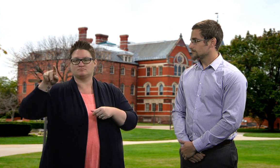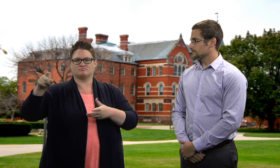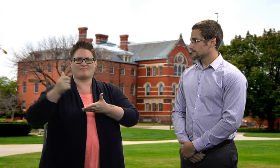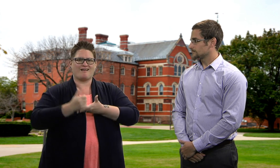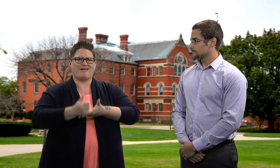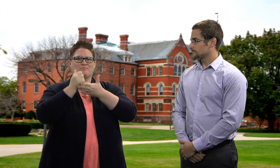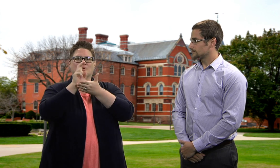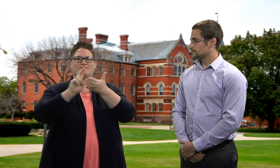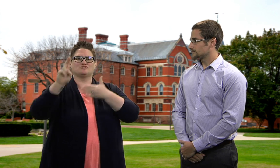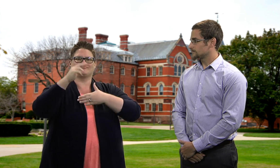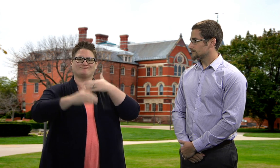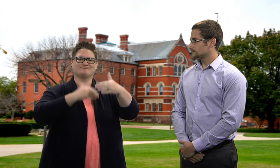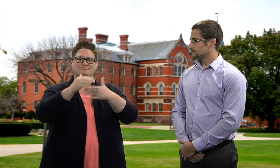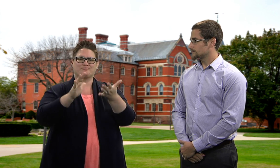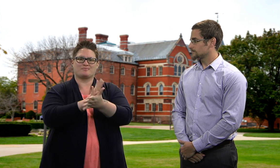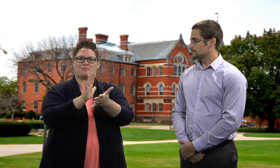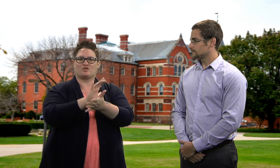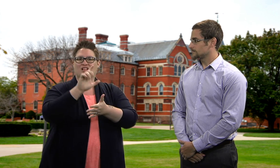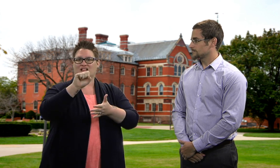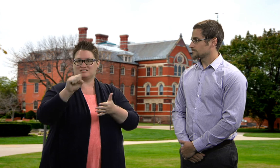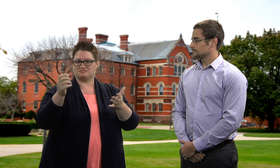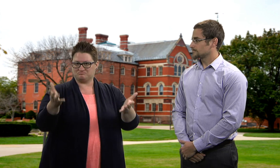This helps the University move to a paperless process.